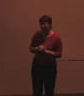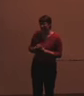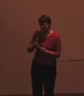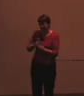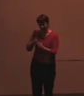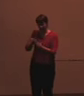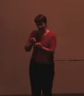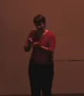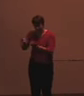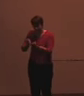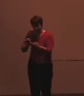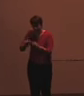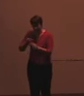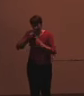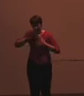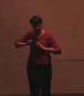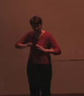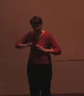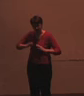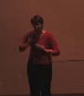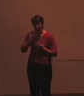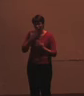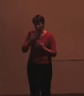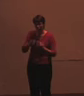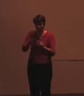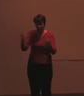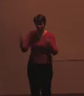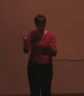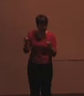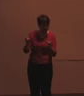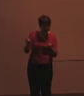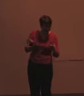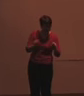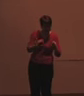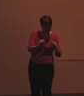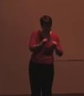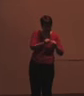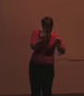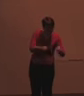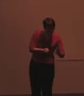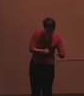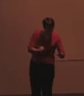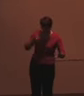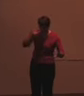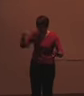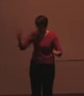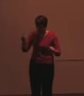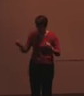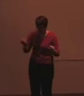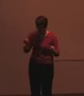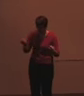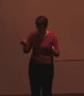this good contrast of the systems. And we have to explain how it works very well